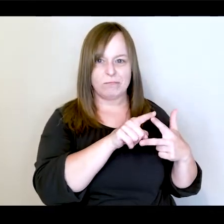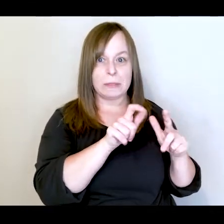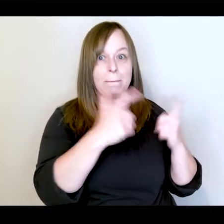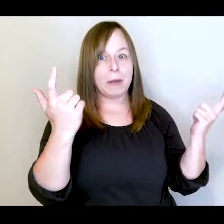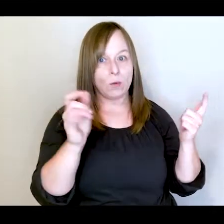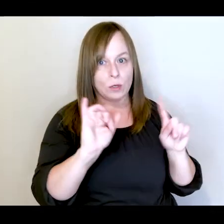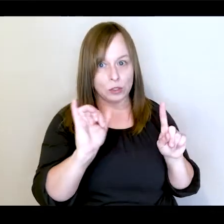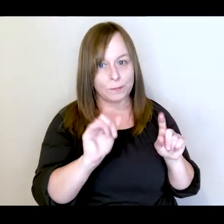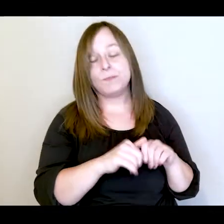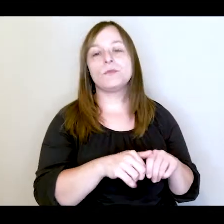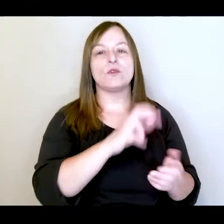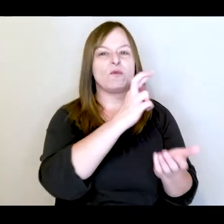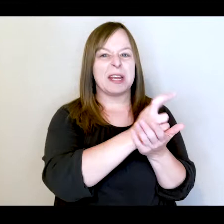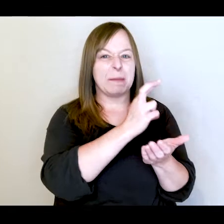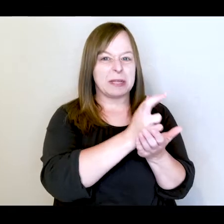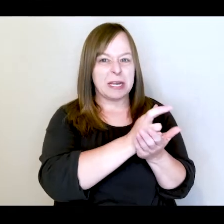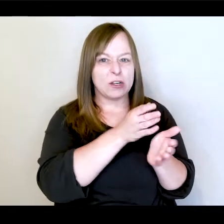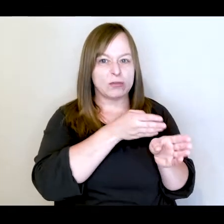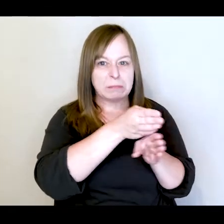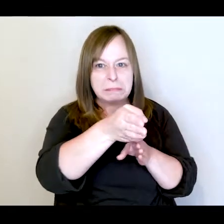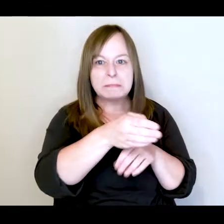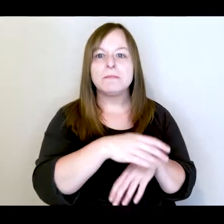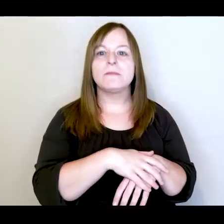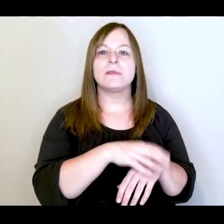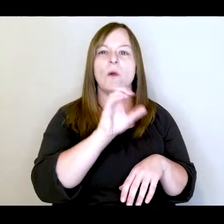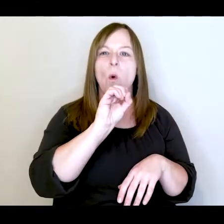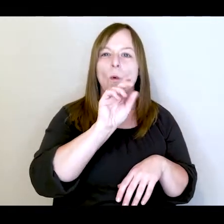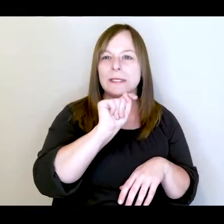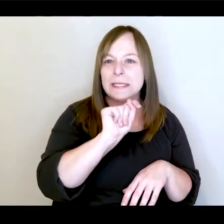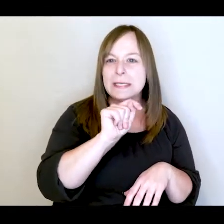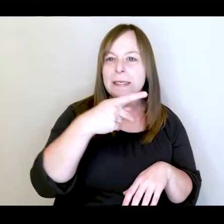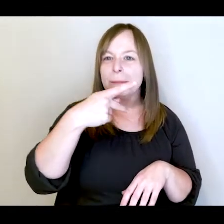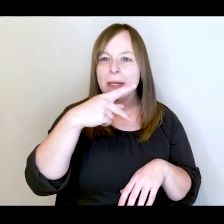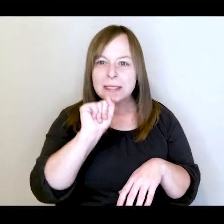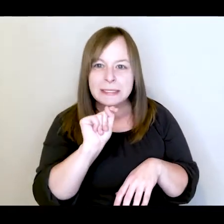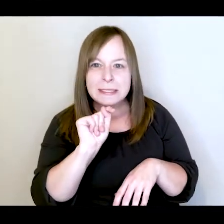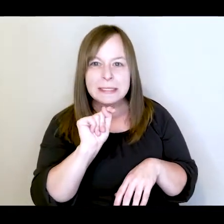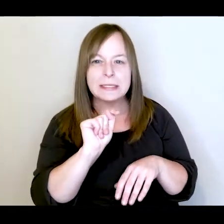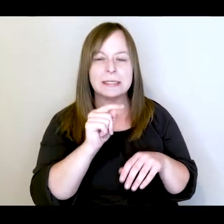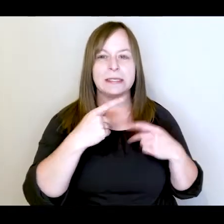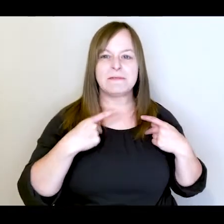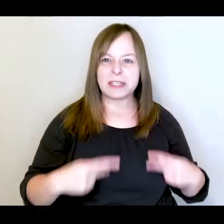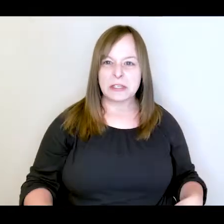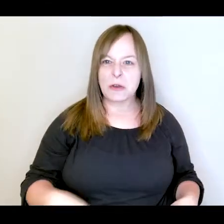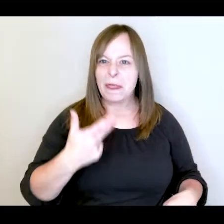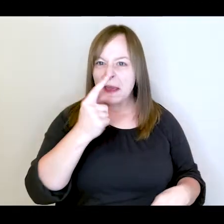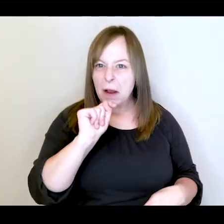this is a big one also, rehabilitation. So occupational therapy, physical therapy,